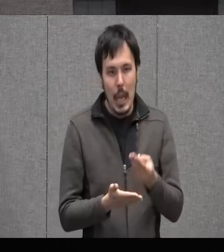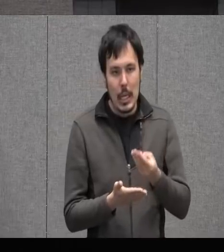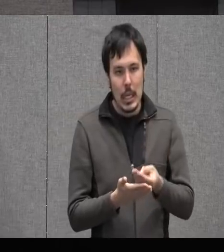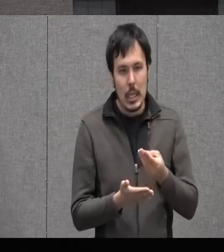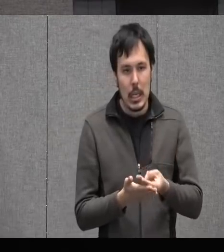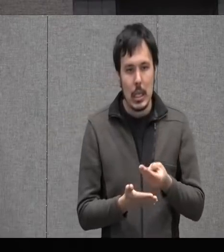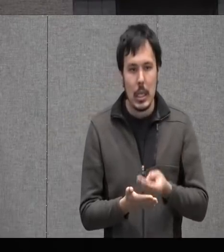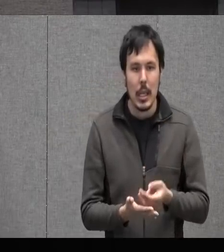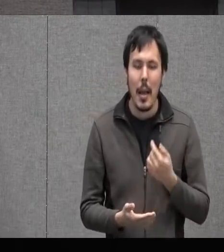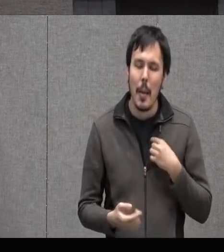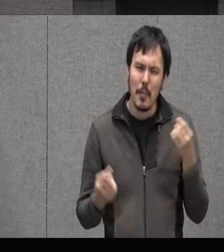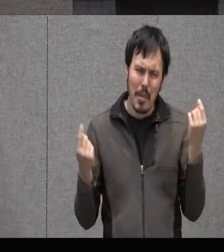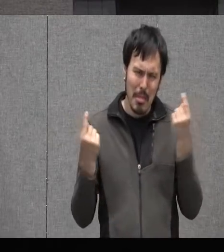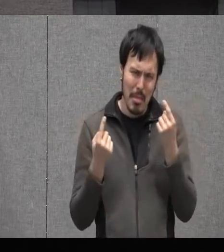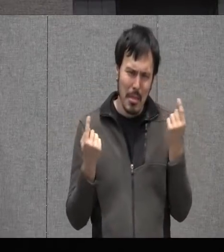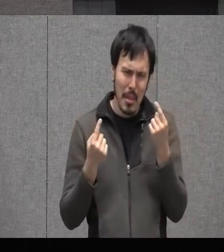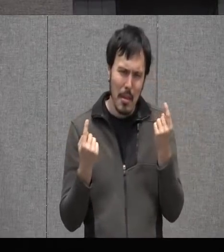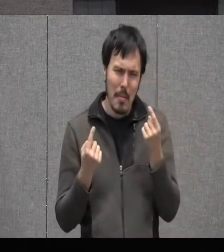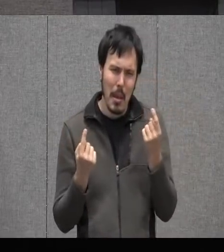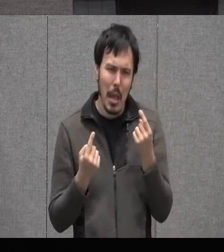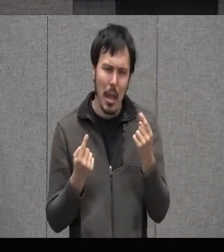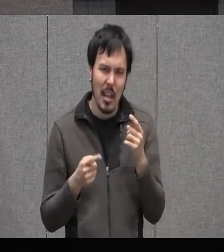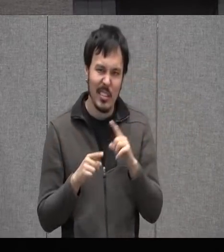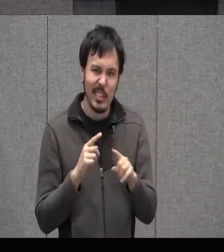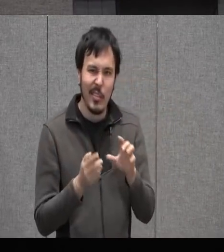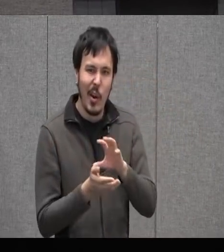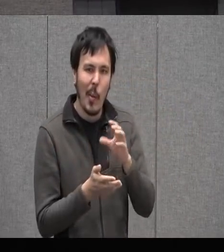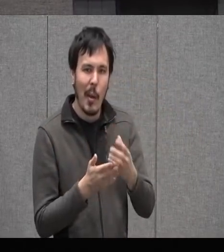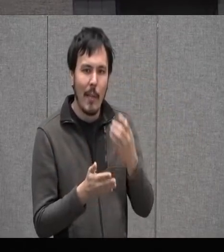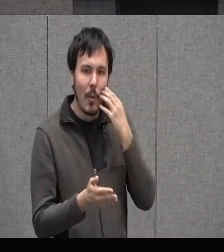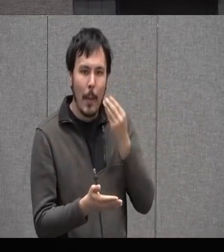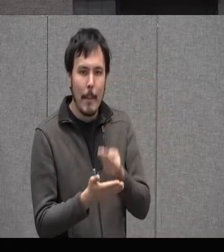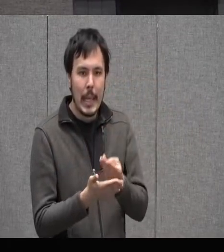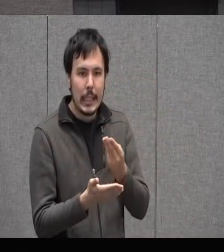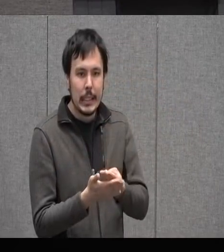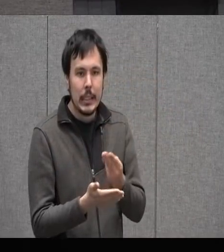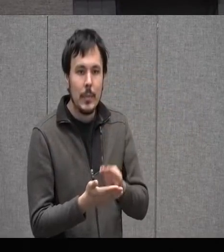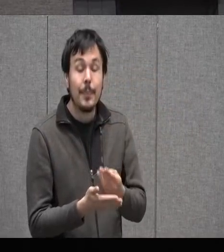And thinking about those amounts of money. So we're going to be reading about how, ways that you can earn money.